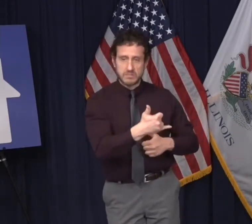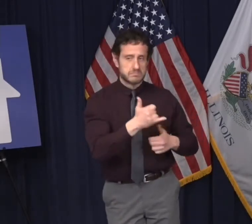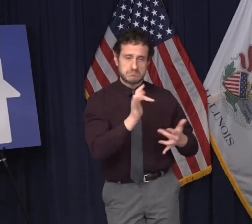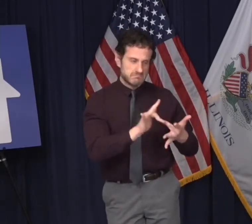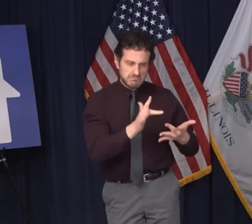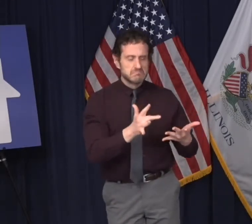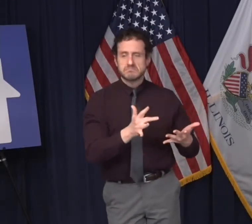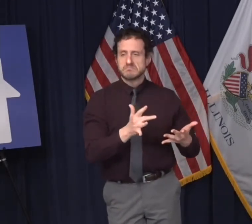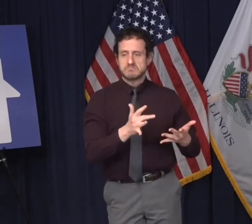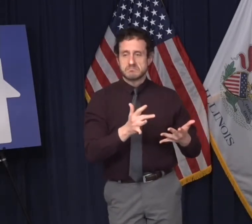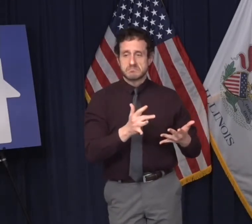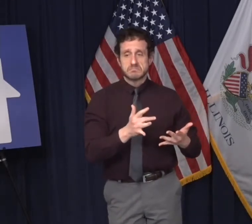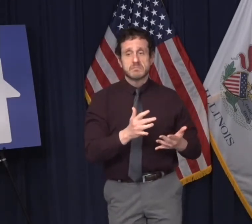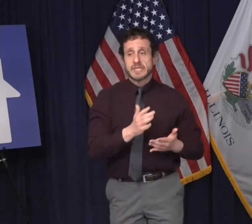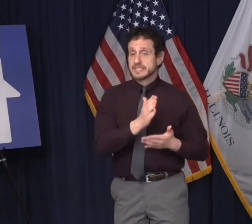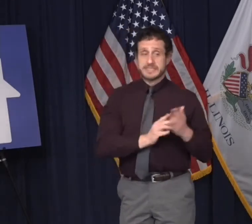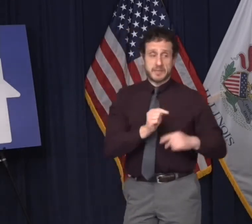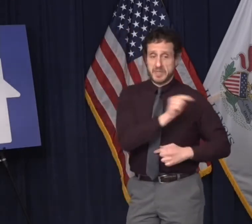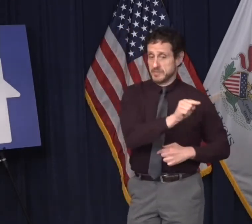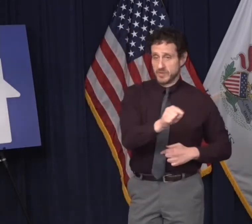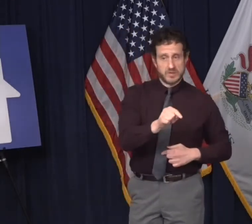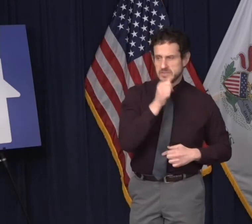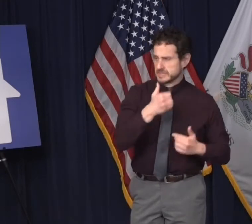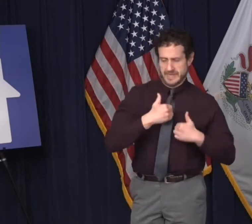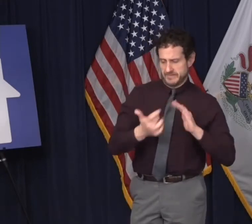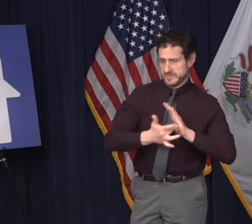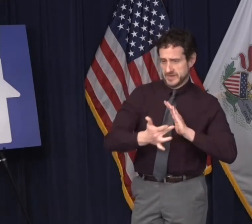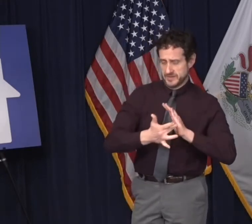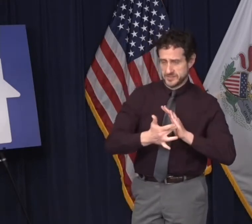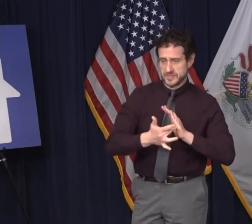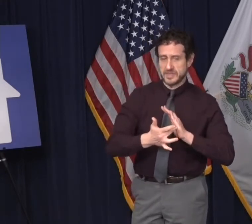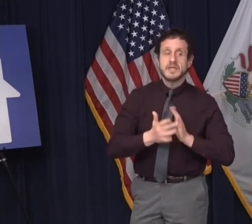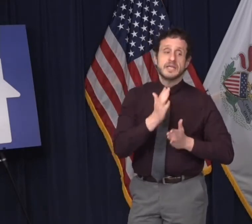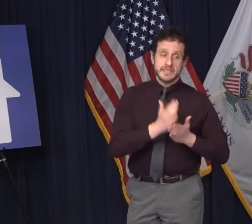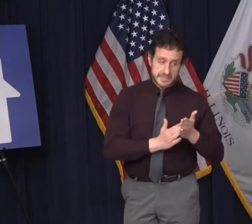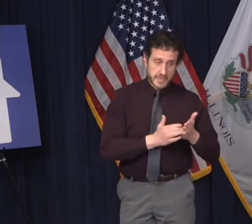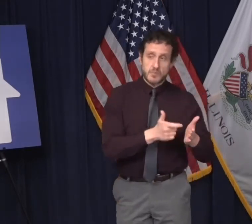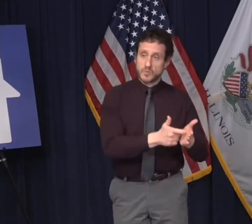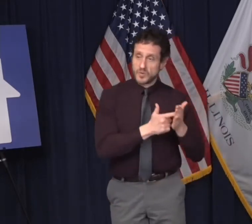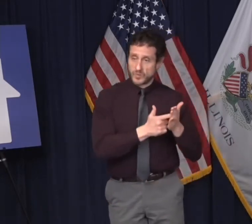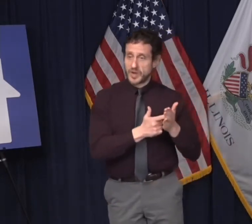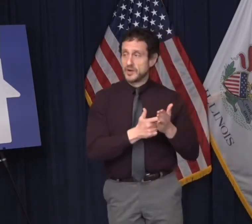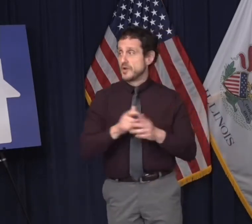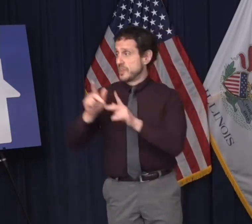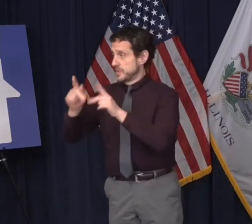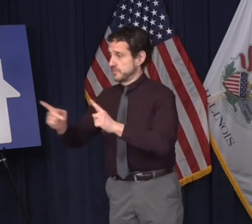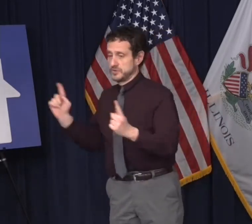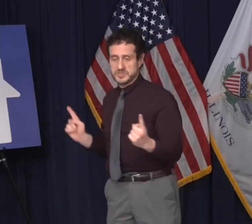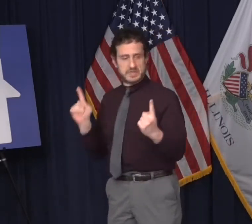TEXT, OR A PHONE CALL. AND BECAUSE NOT EVERYBODY CAN OR WILL USE TECHNOLOGY, SOME WILL